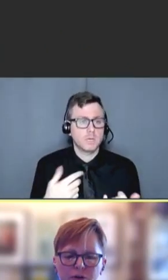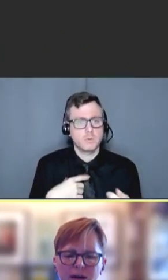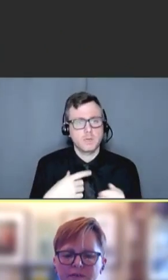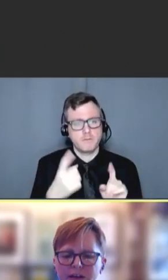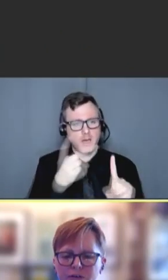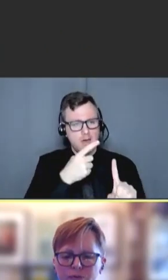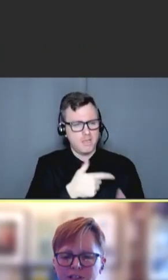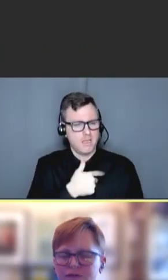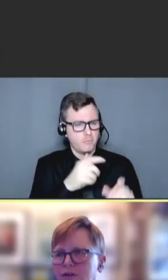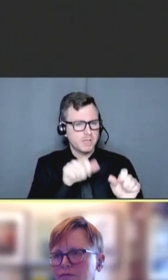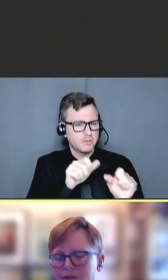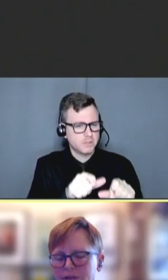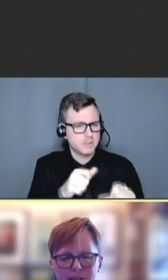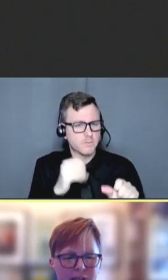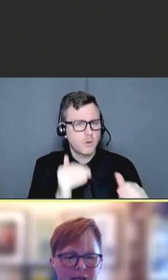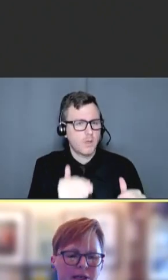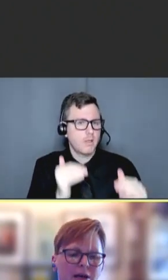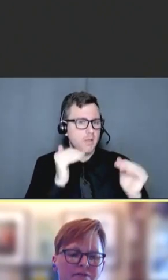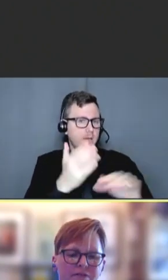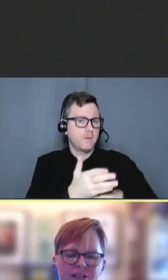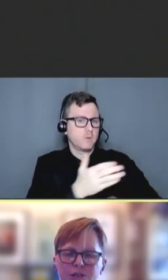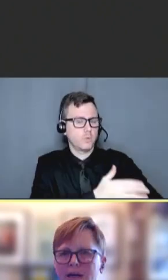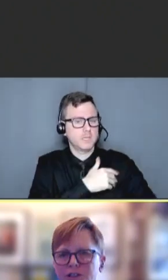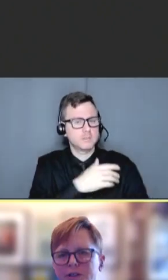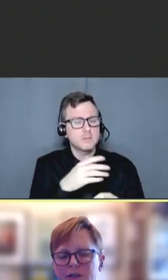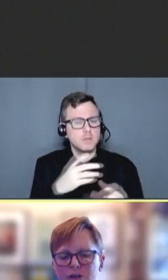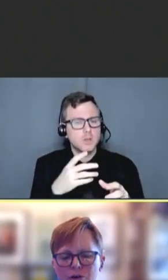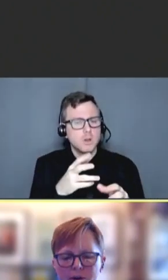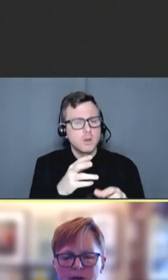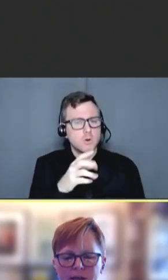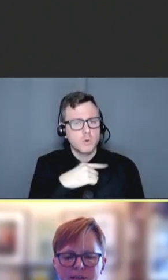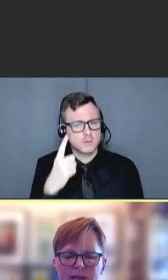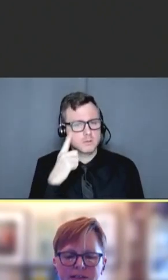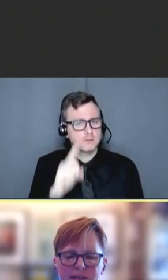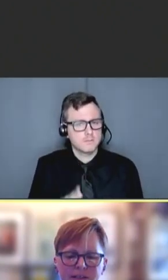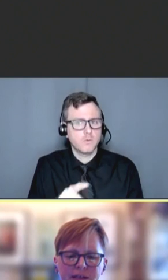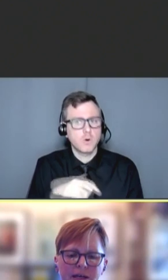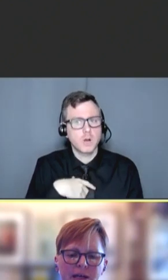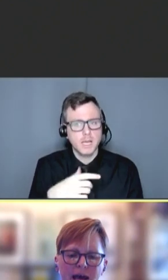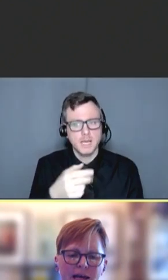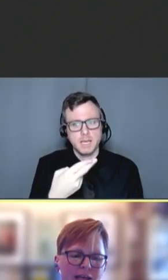potential for elevated risks for COVID-19 faced by LGBTQ Americans, and since then,